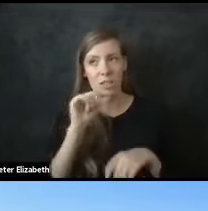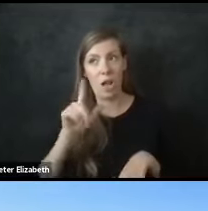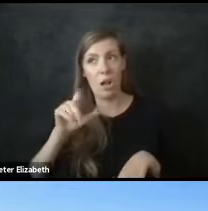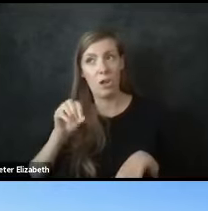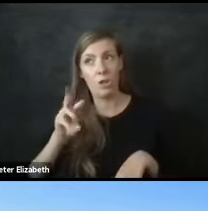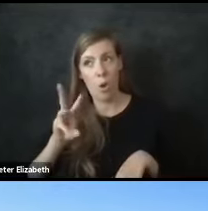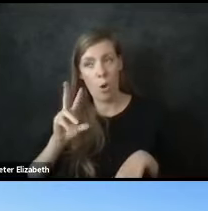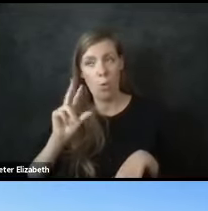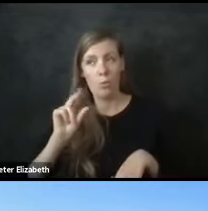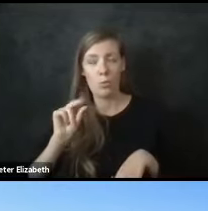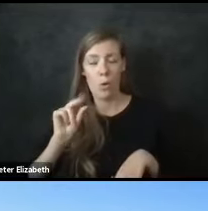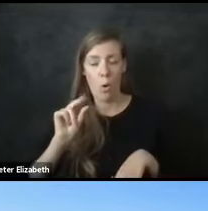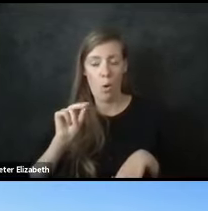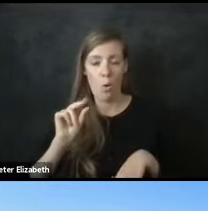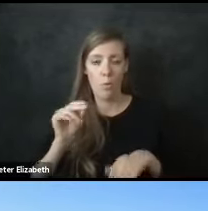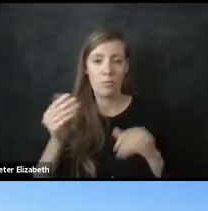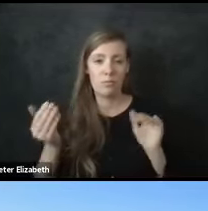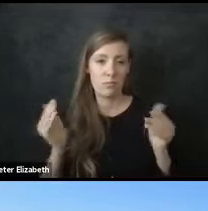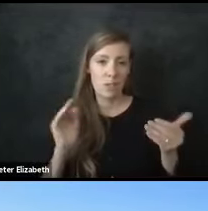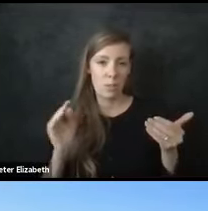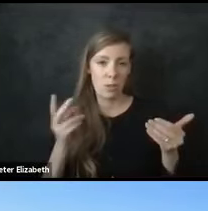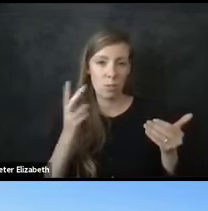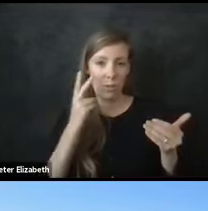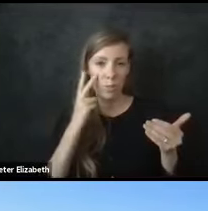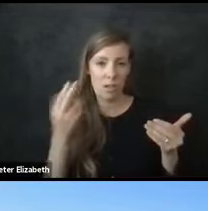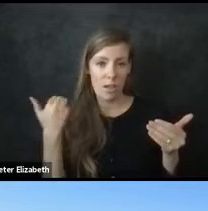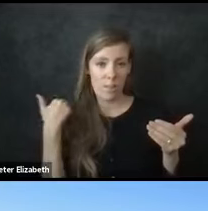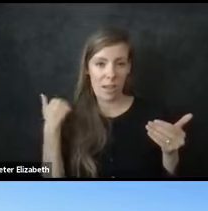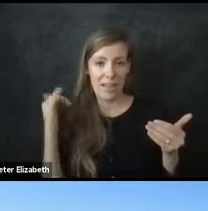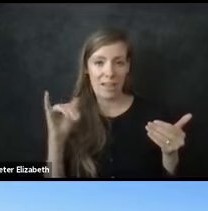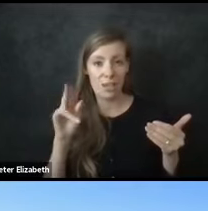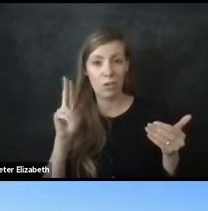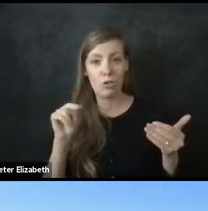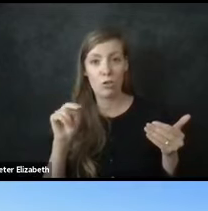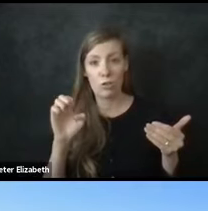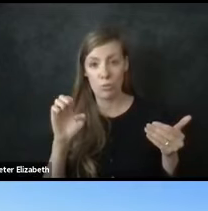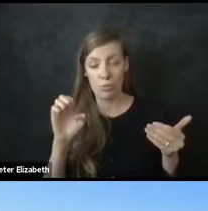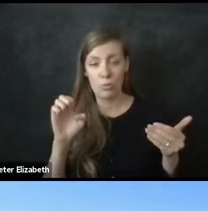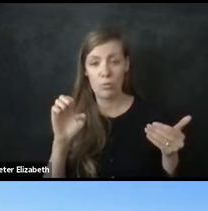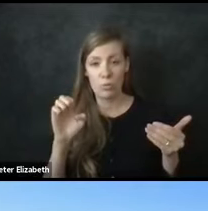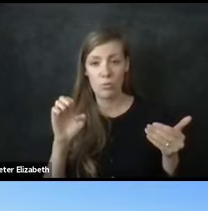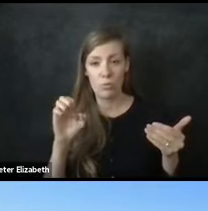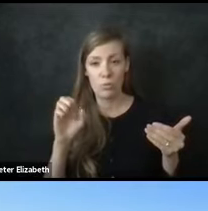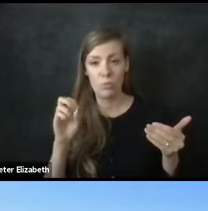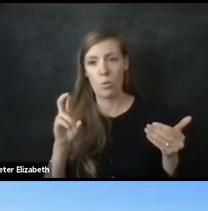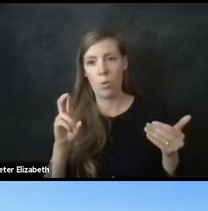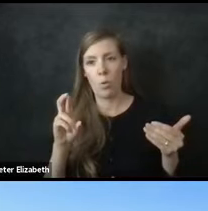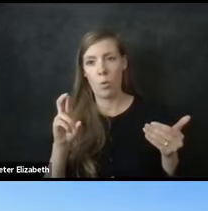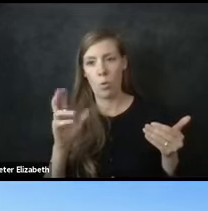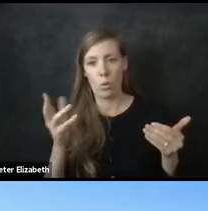that we saw back in June or eight years prior.